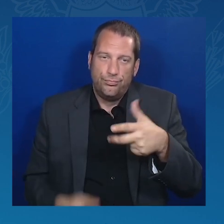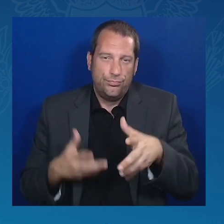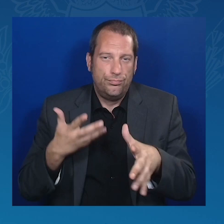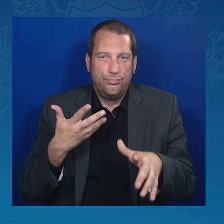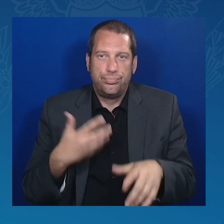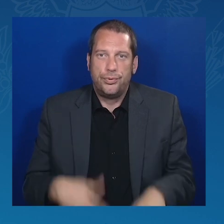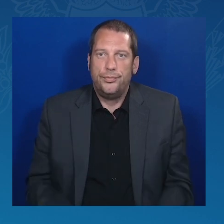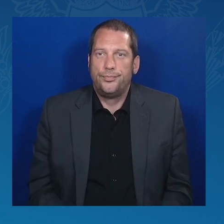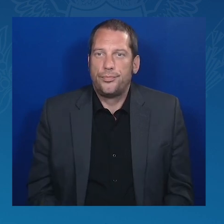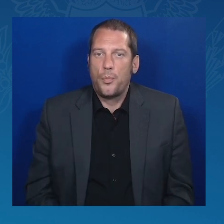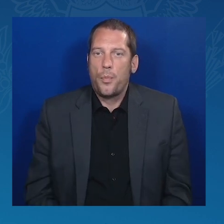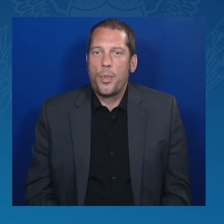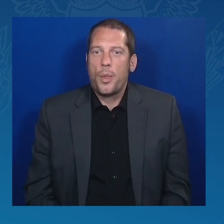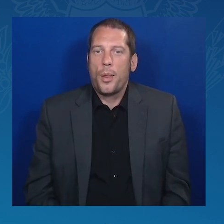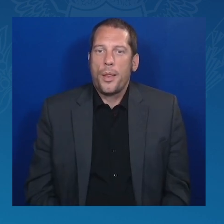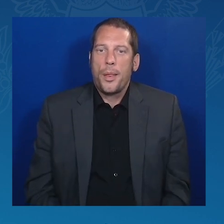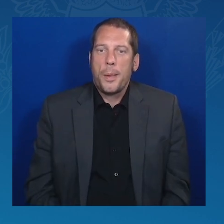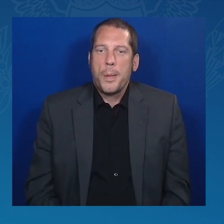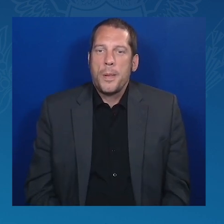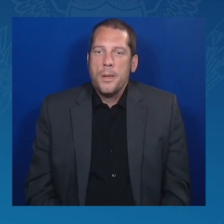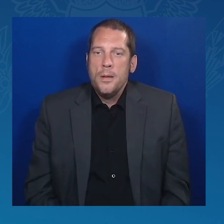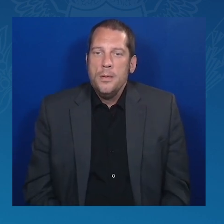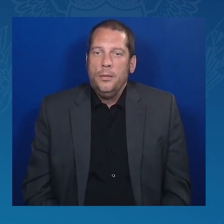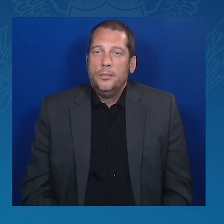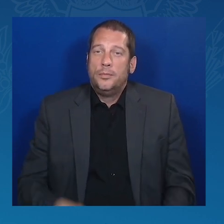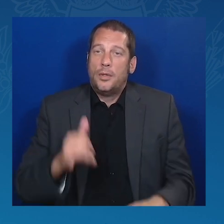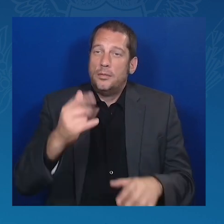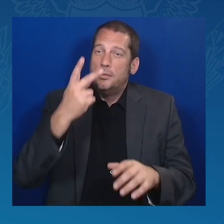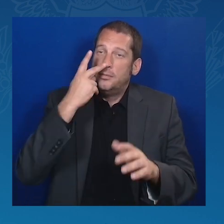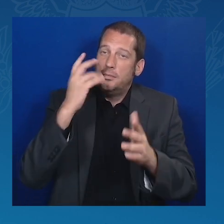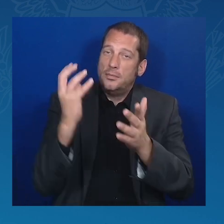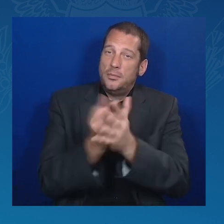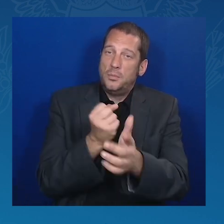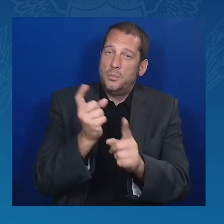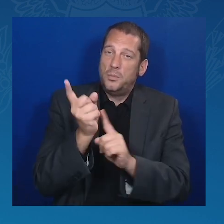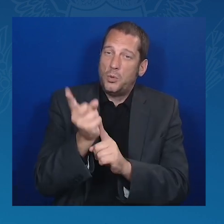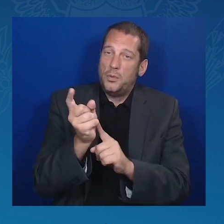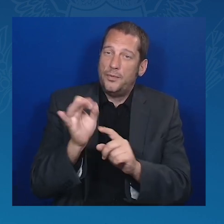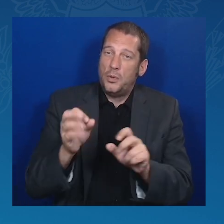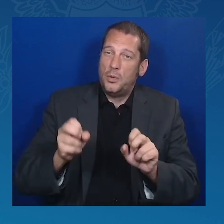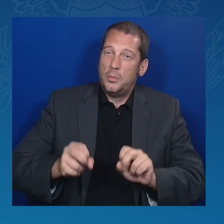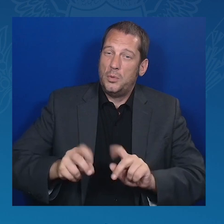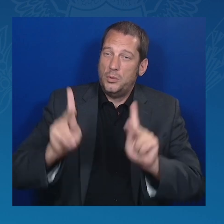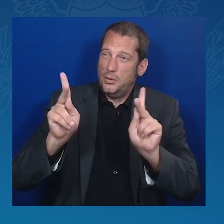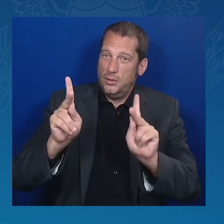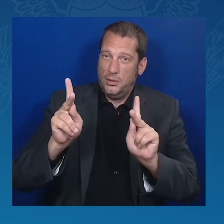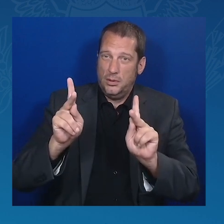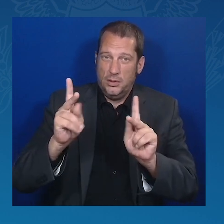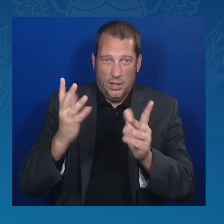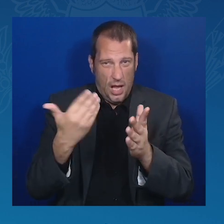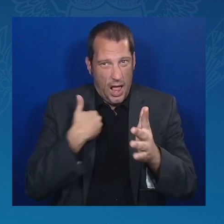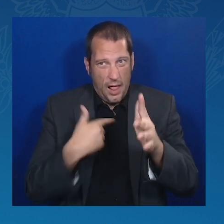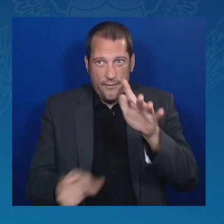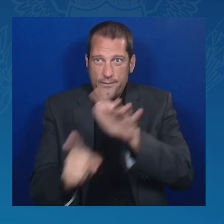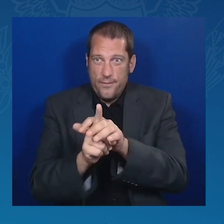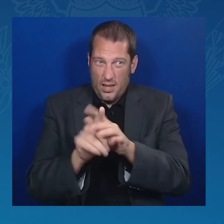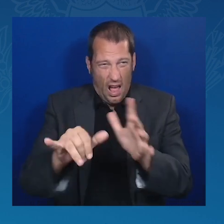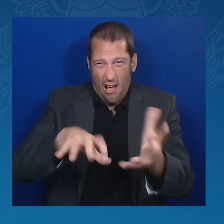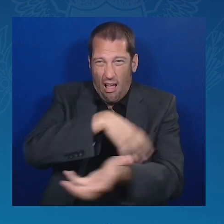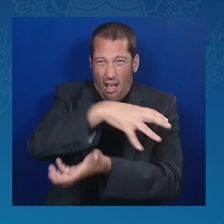which is to renew our commitment to coalition building. To reminding ourselves that this movement,